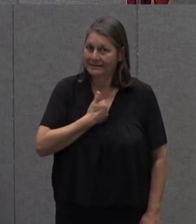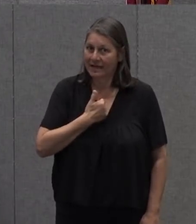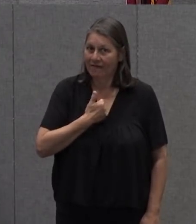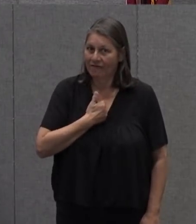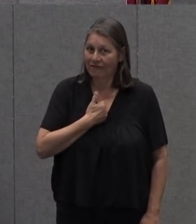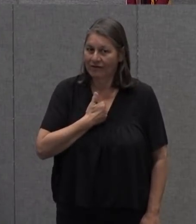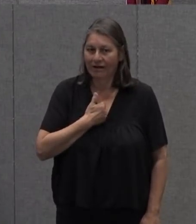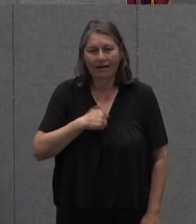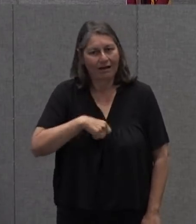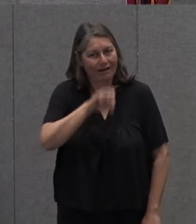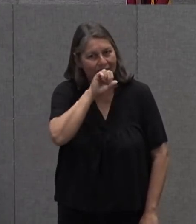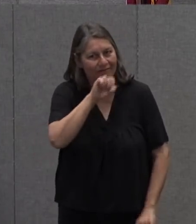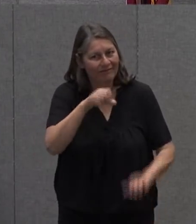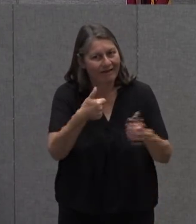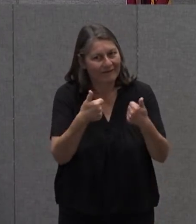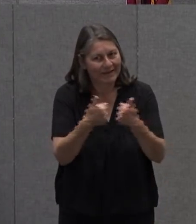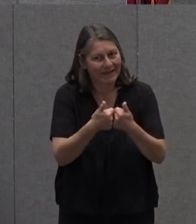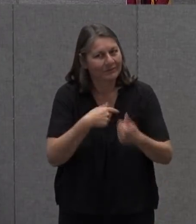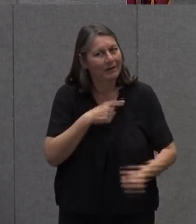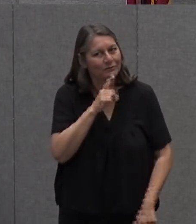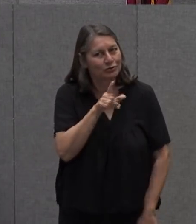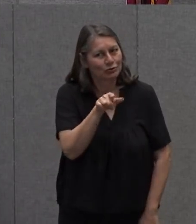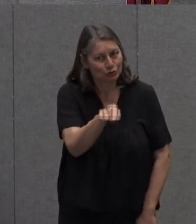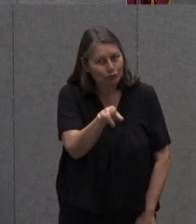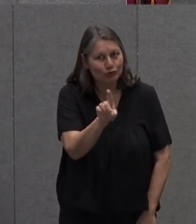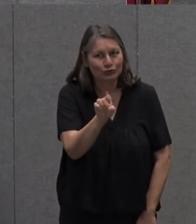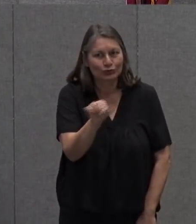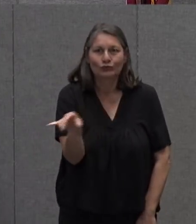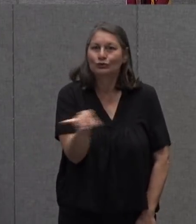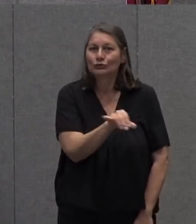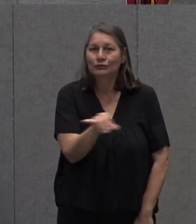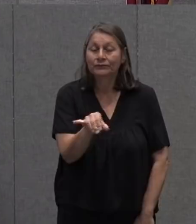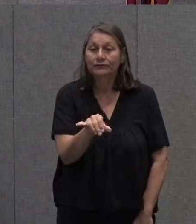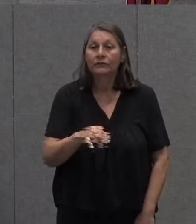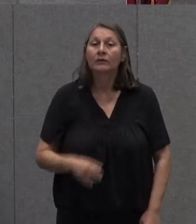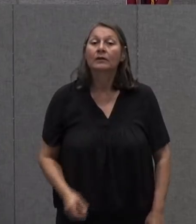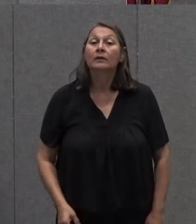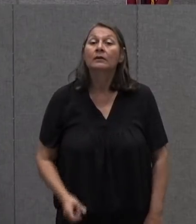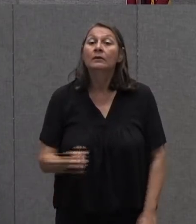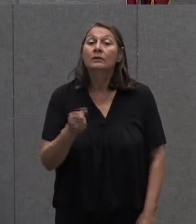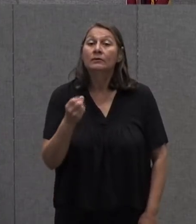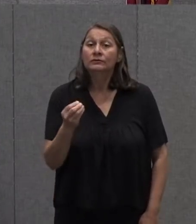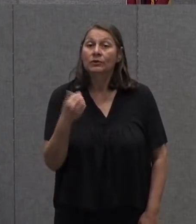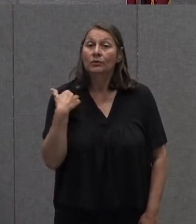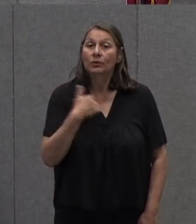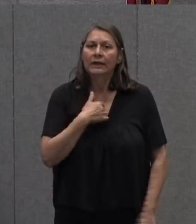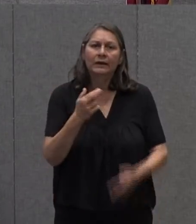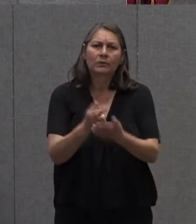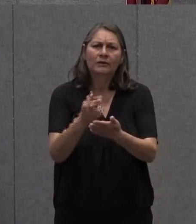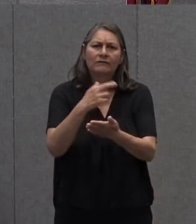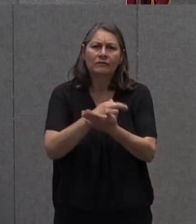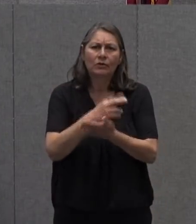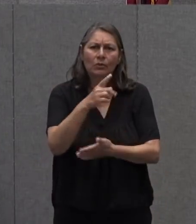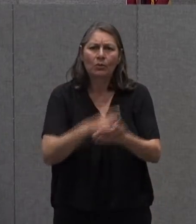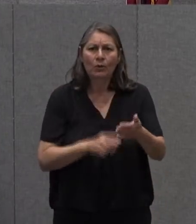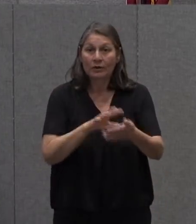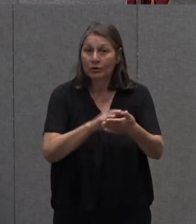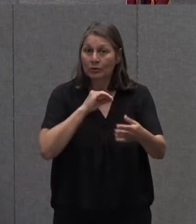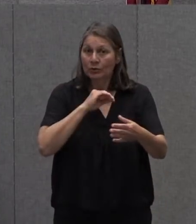Okay so lets do a quick review of the things that we learned on Monday and Wednesday about Cinquain poetry.